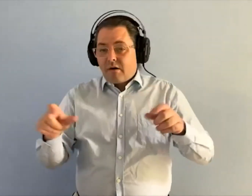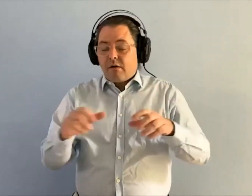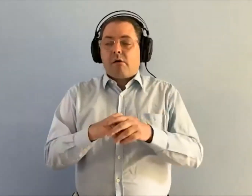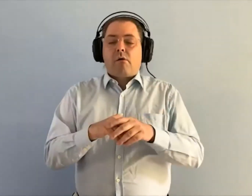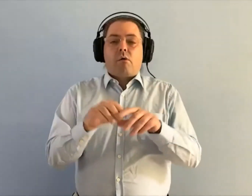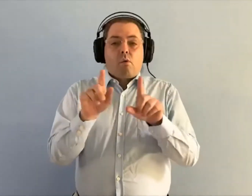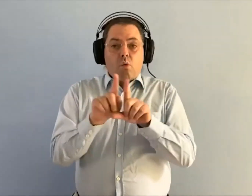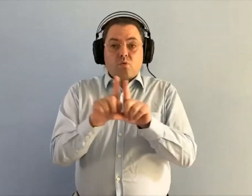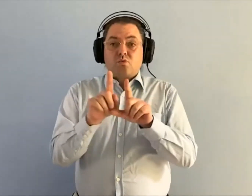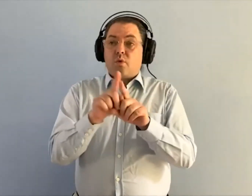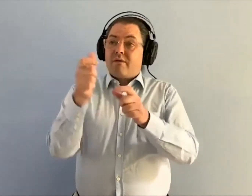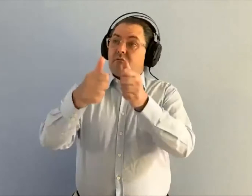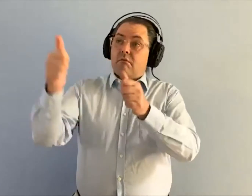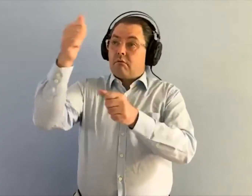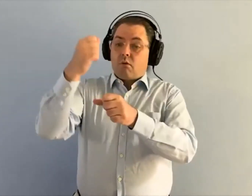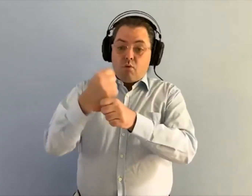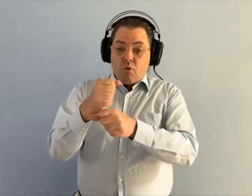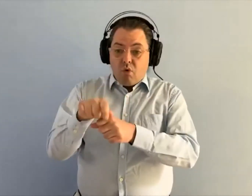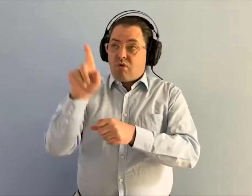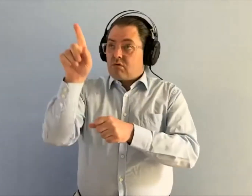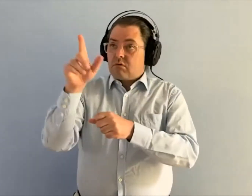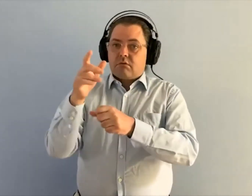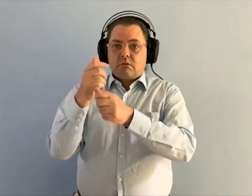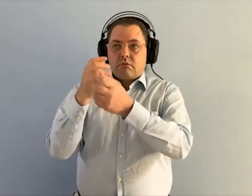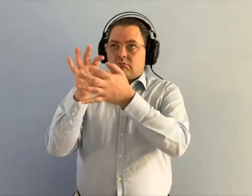with protective measures and are inclusive to persons with disabilities